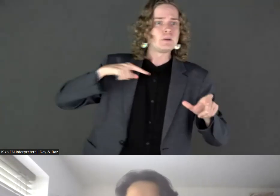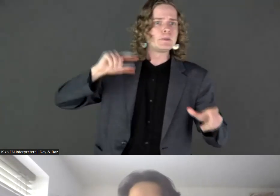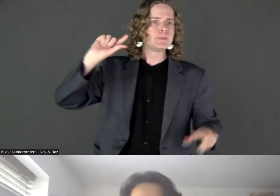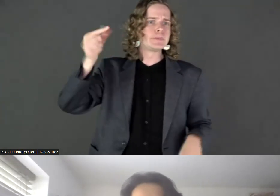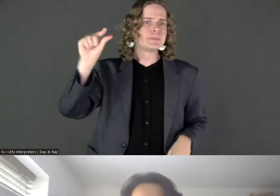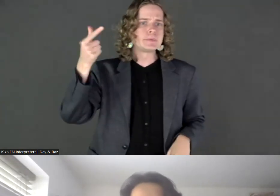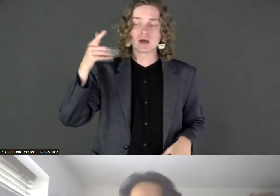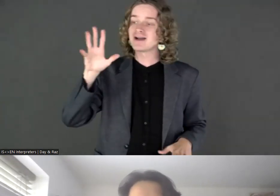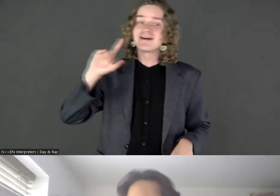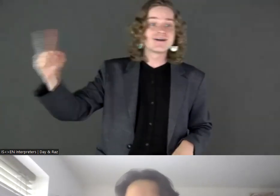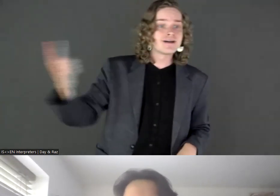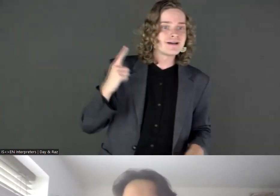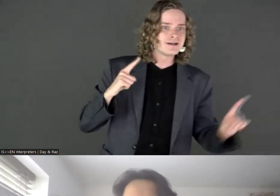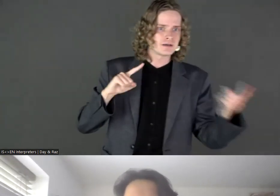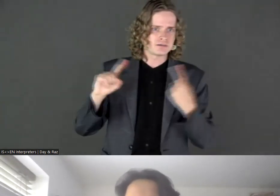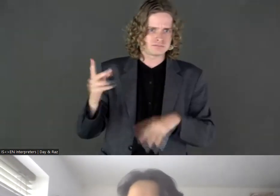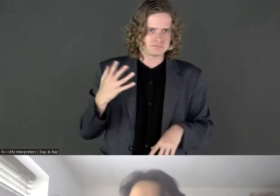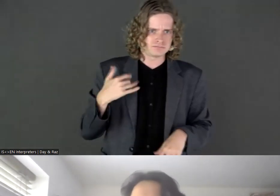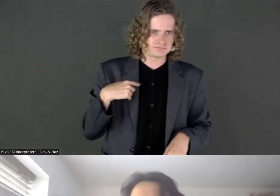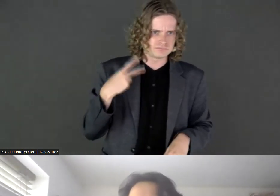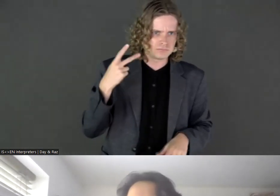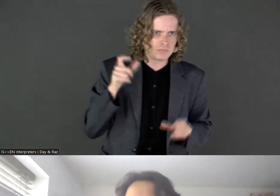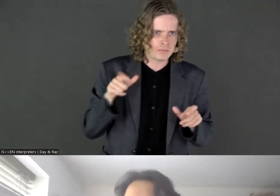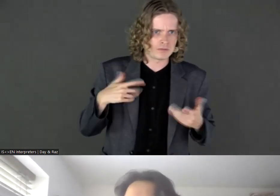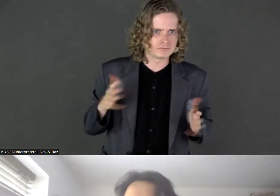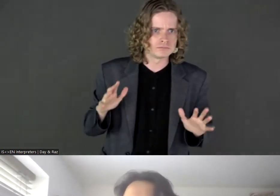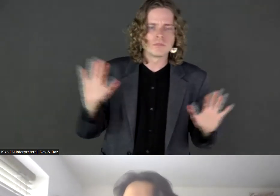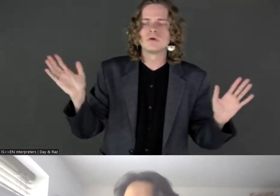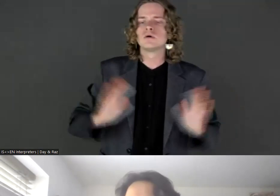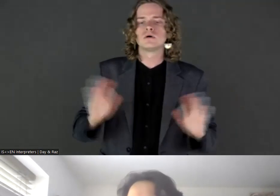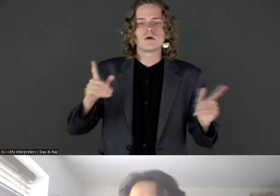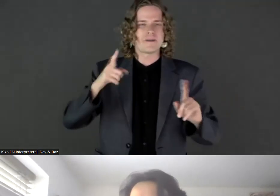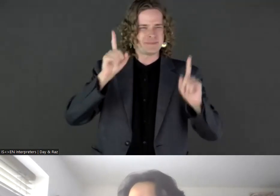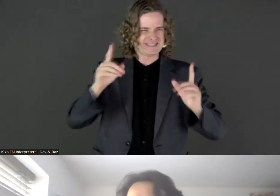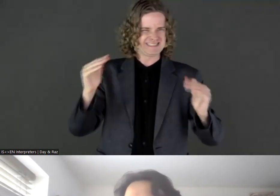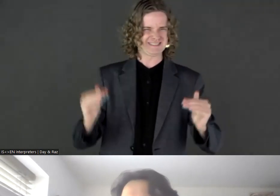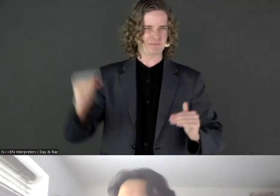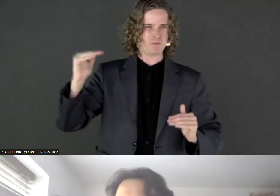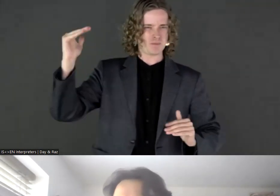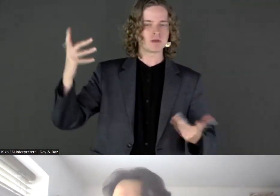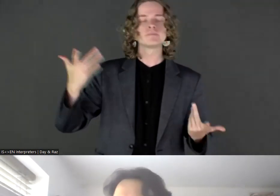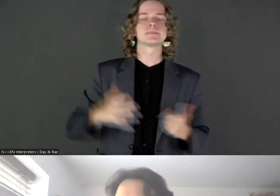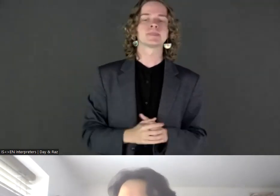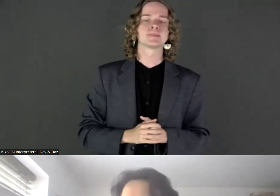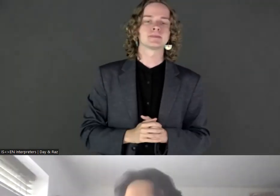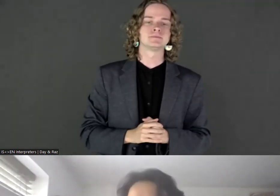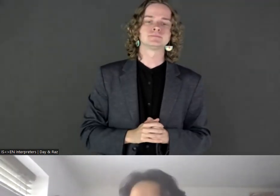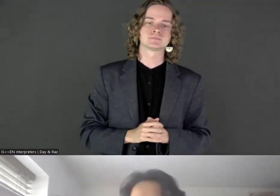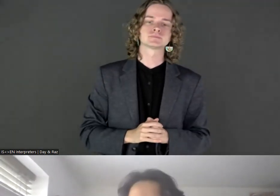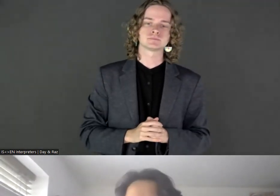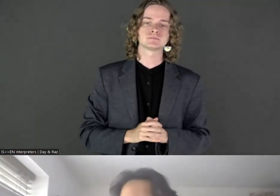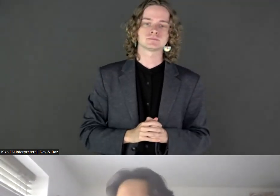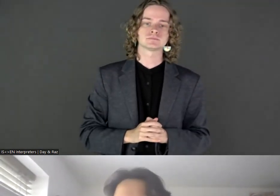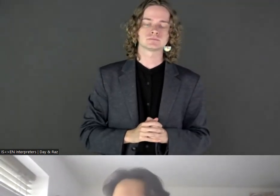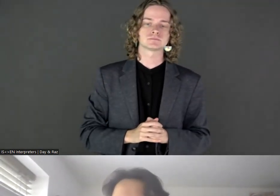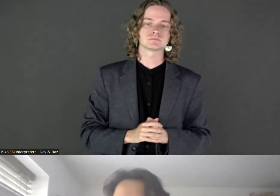program. This is considering that the baseline capacity of the PWD is pre disaster or pre